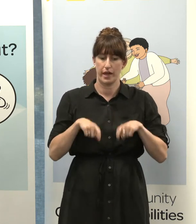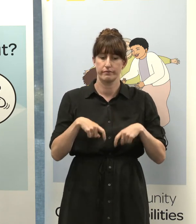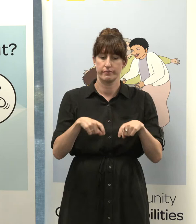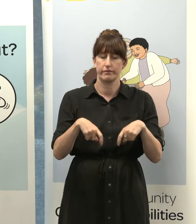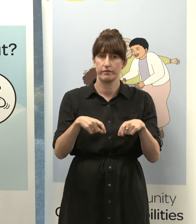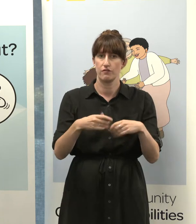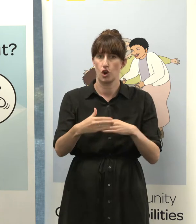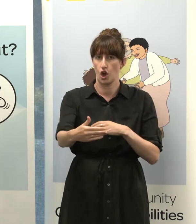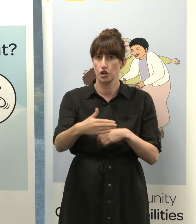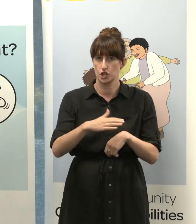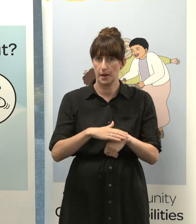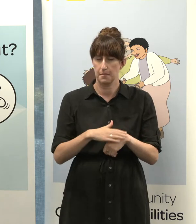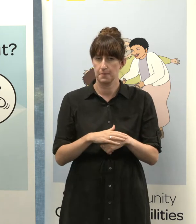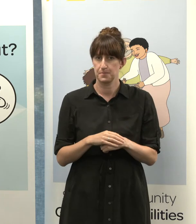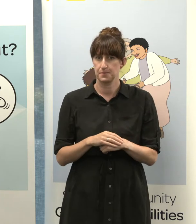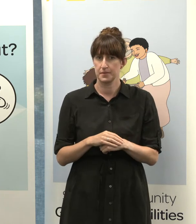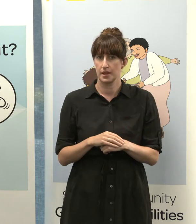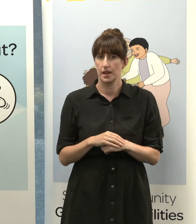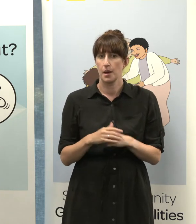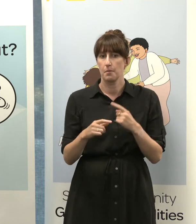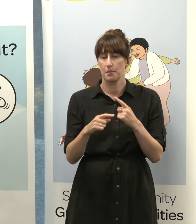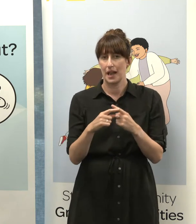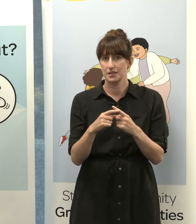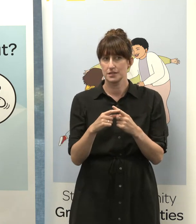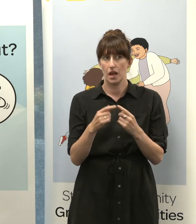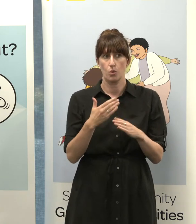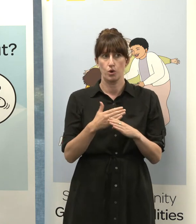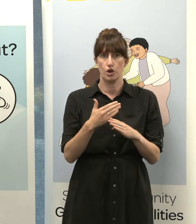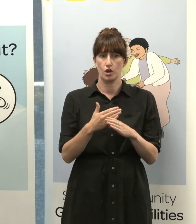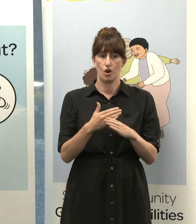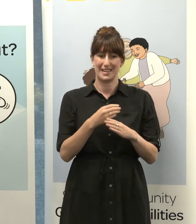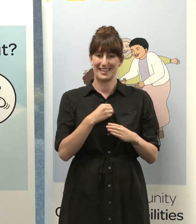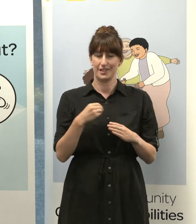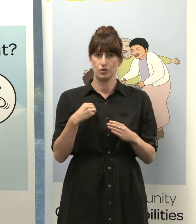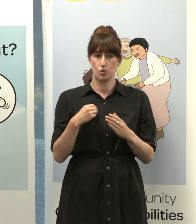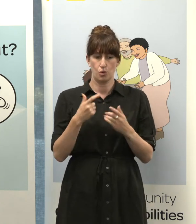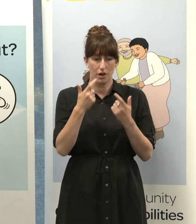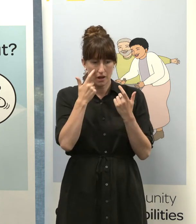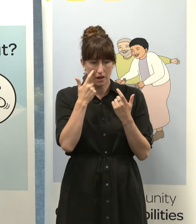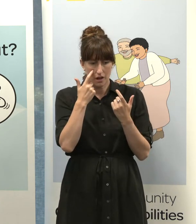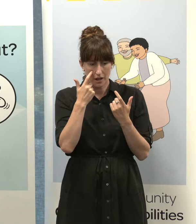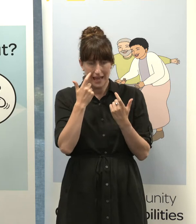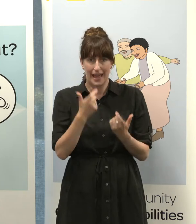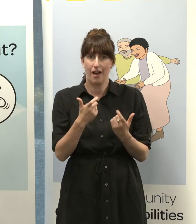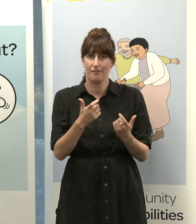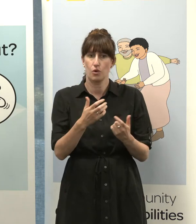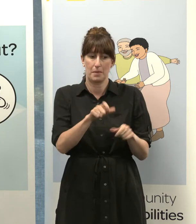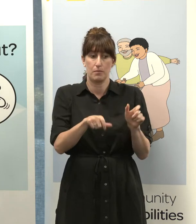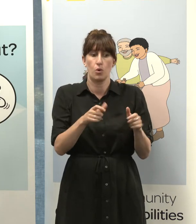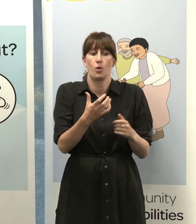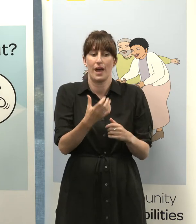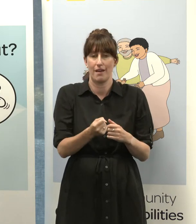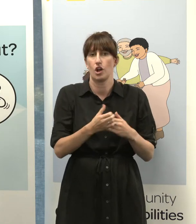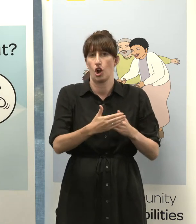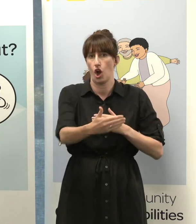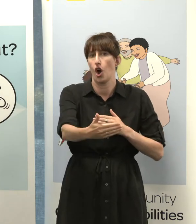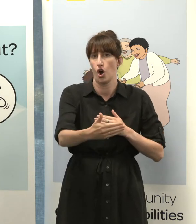sessions including the follow- up study we are doing people